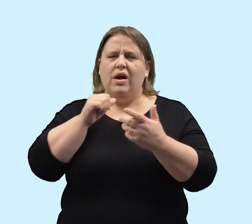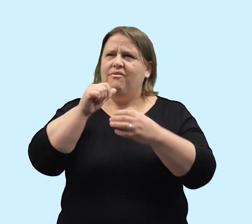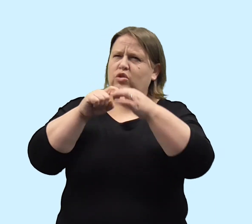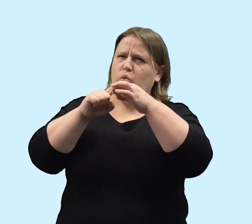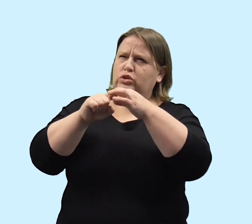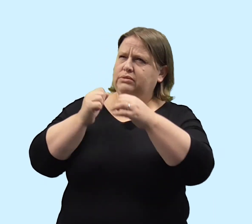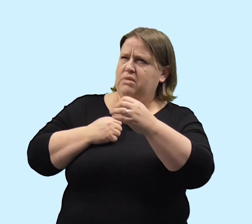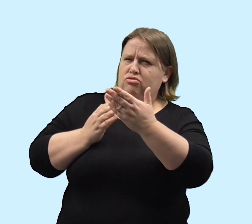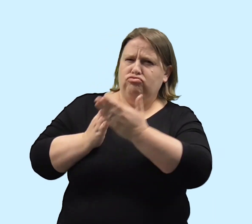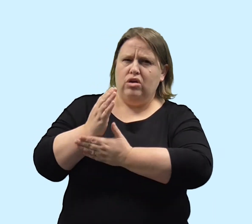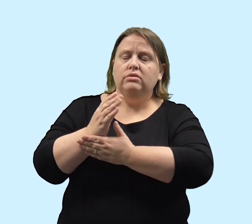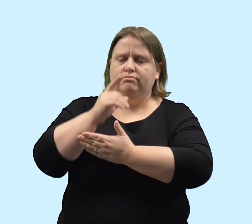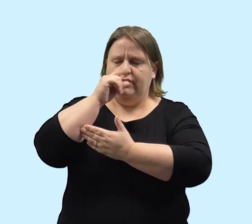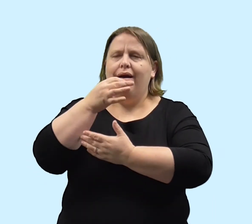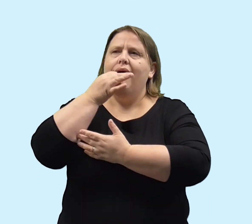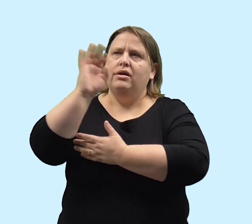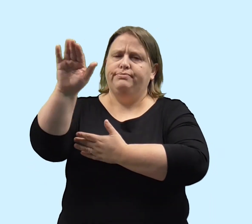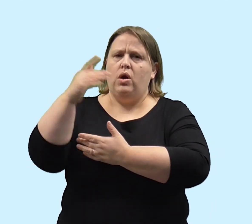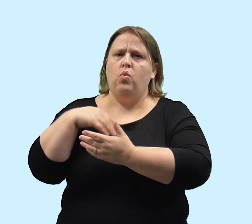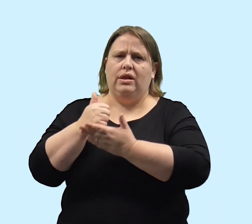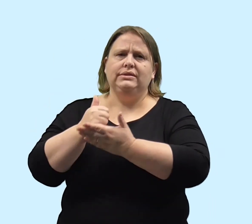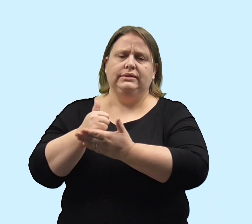or if you have any questions about your rights.